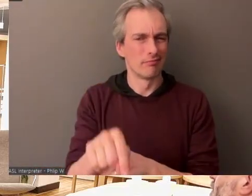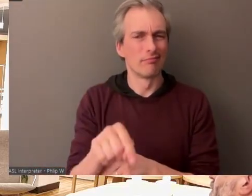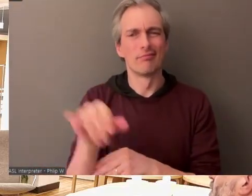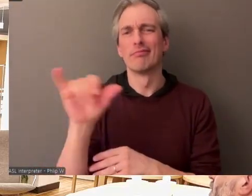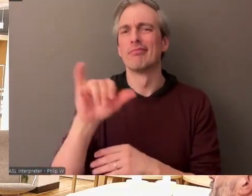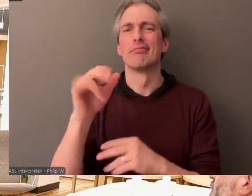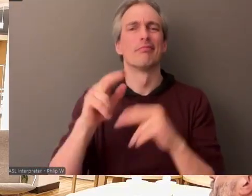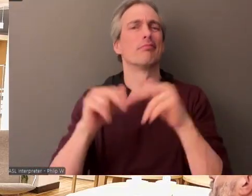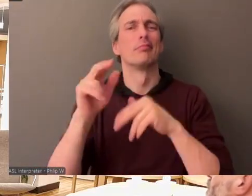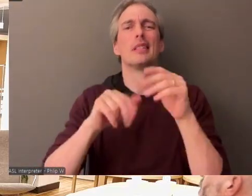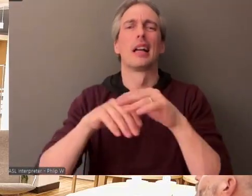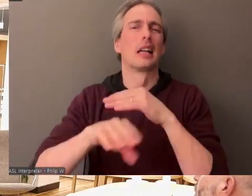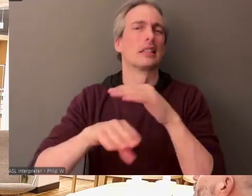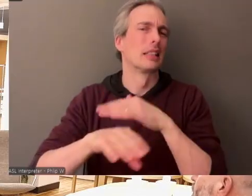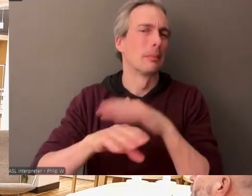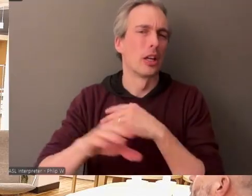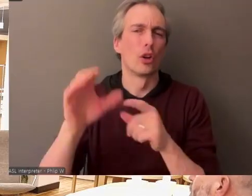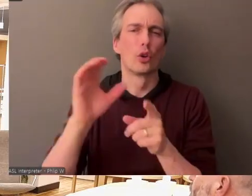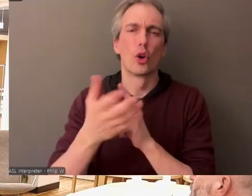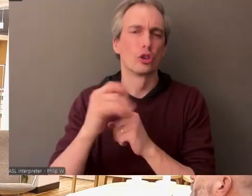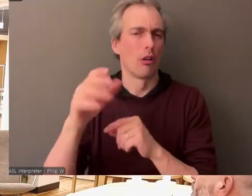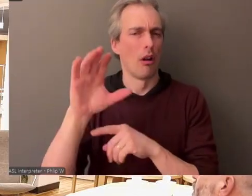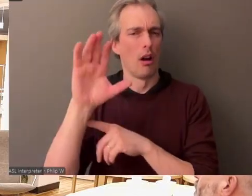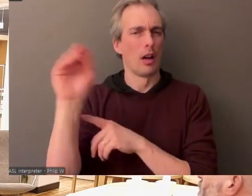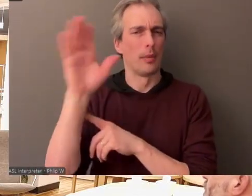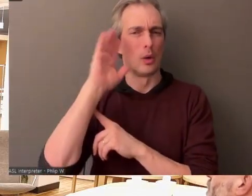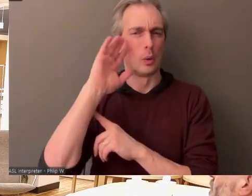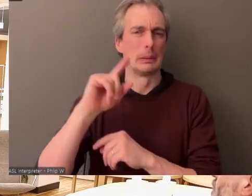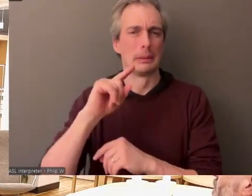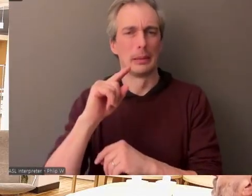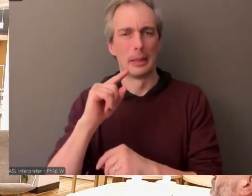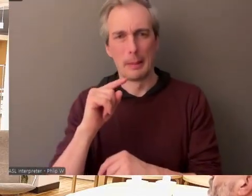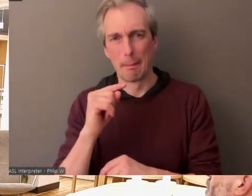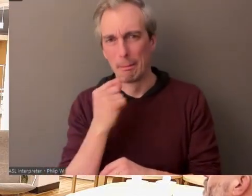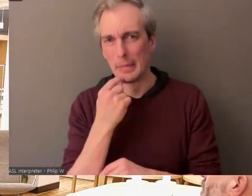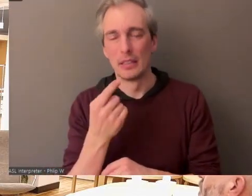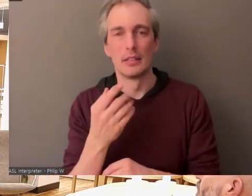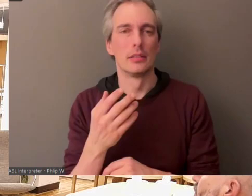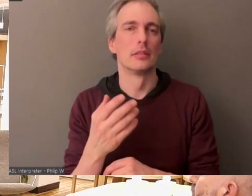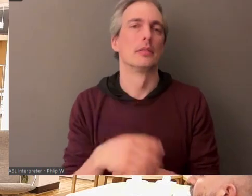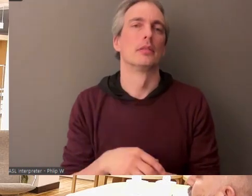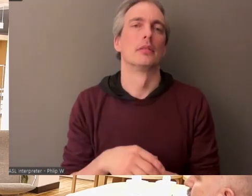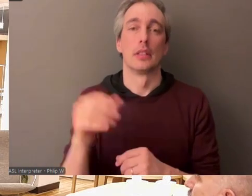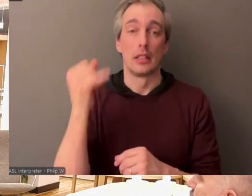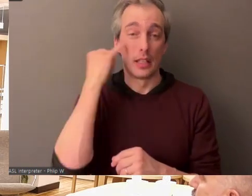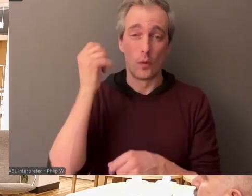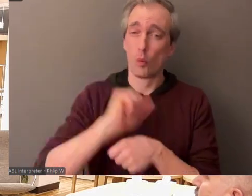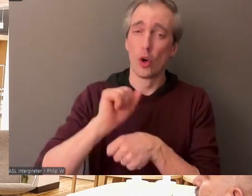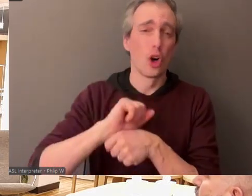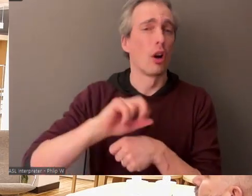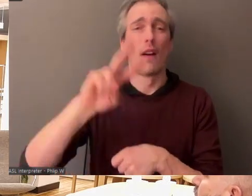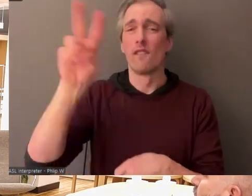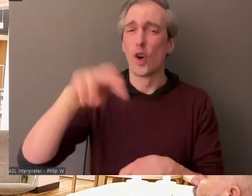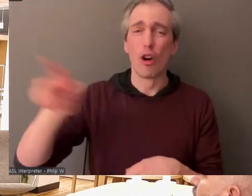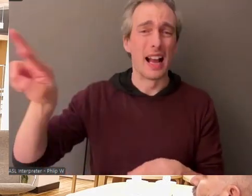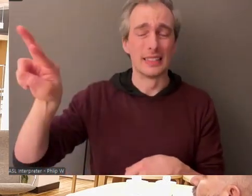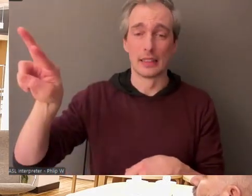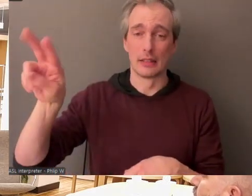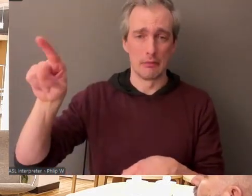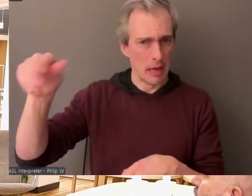So if you were to institute this at Verizon, who had an accessibility culture and is apparently dismantling it, what could they learn to keep it going?